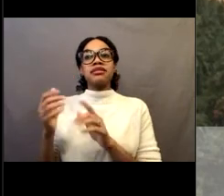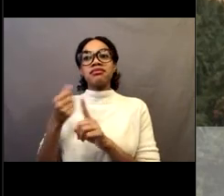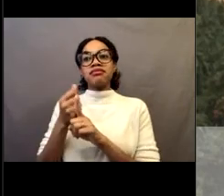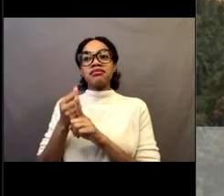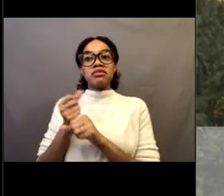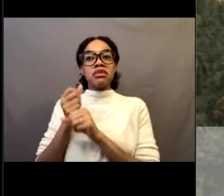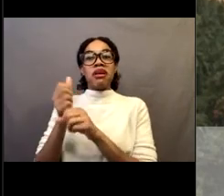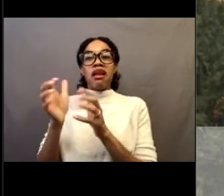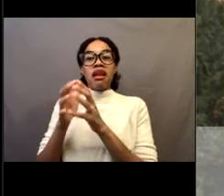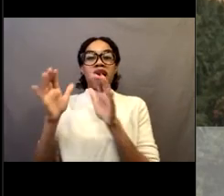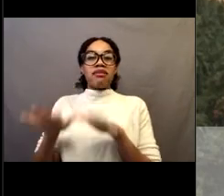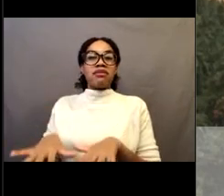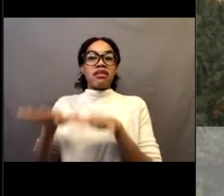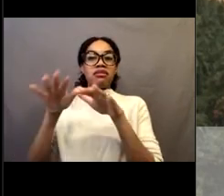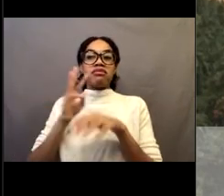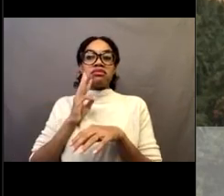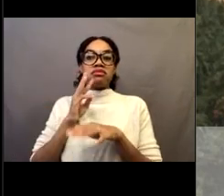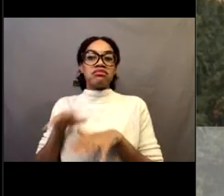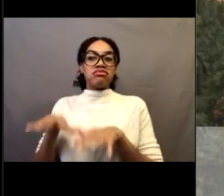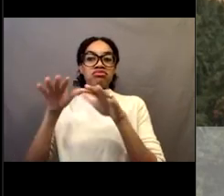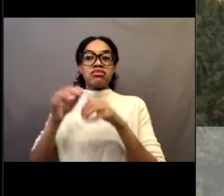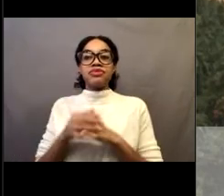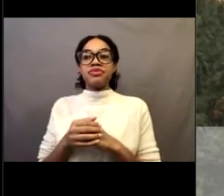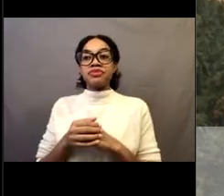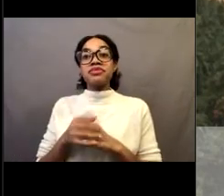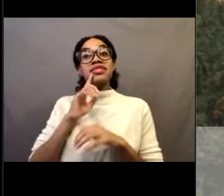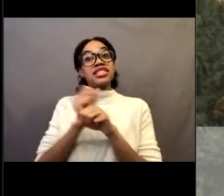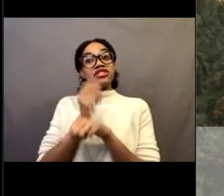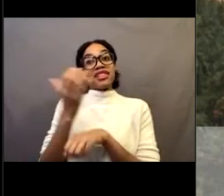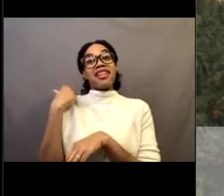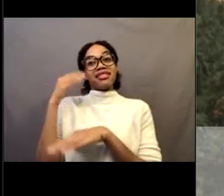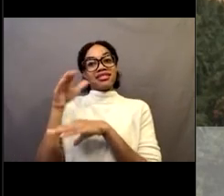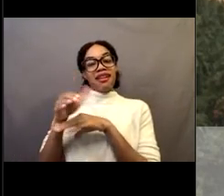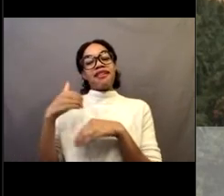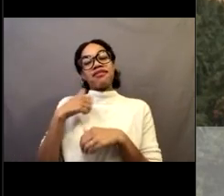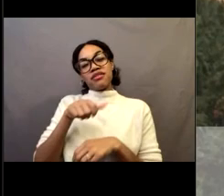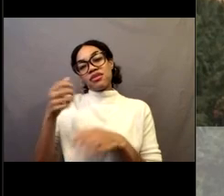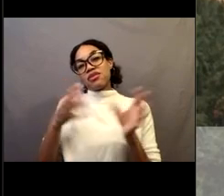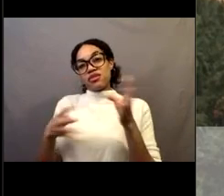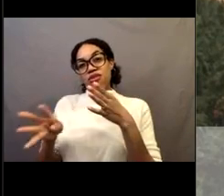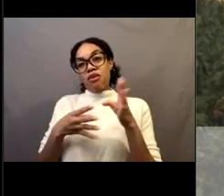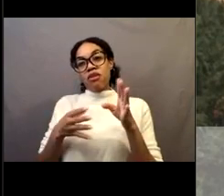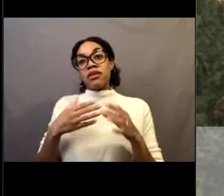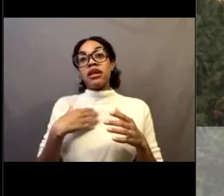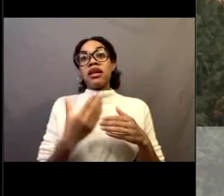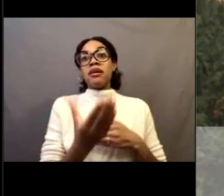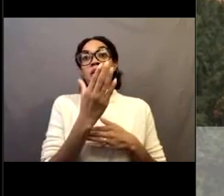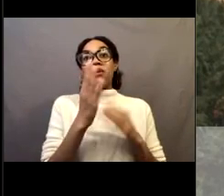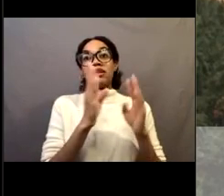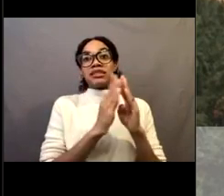of flooding there in Honolulu. And actually last night we had another storm and for my morning meetings, a bunch of people's power were out.